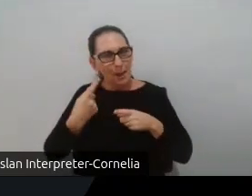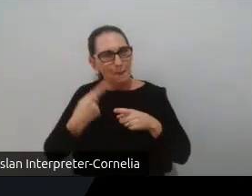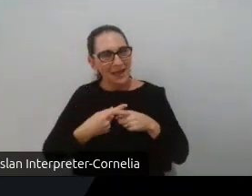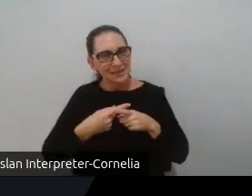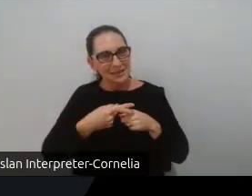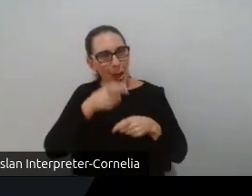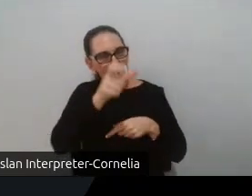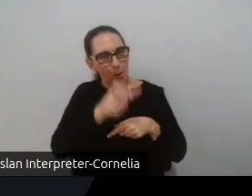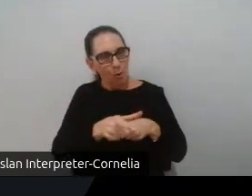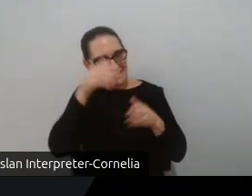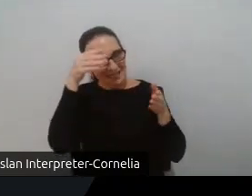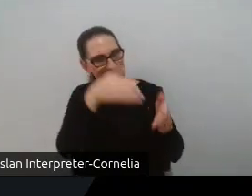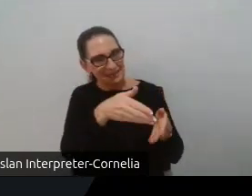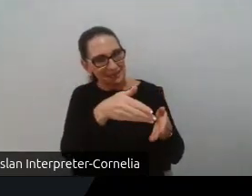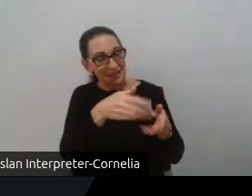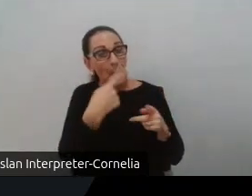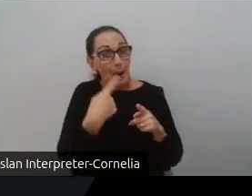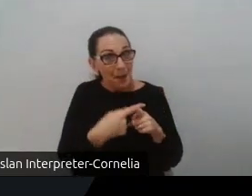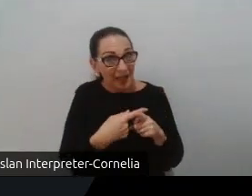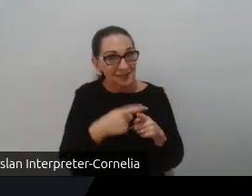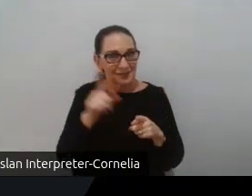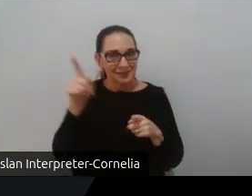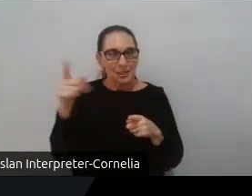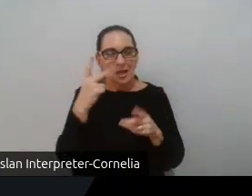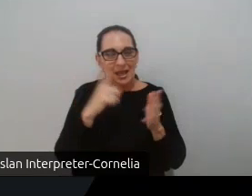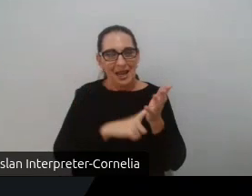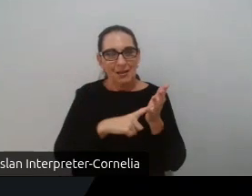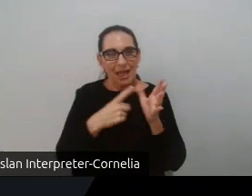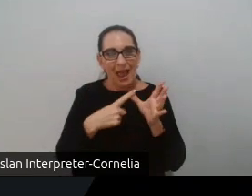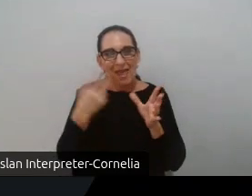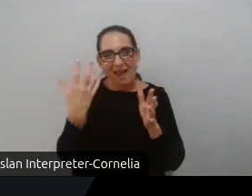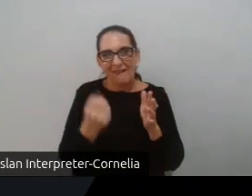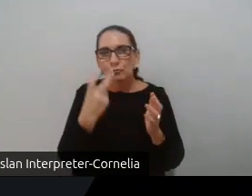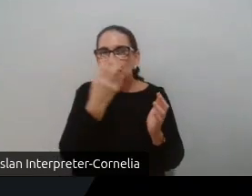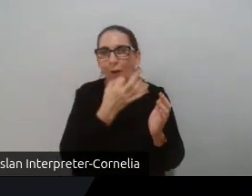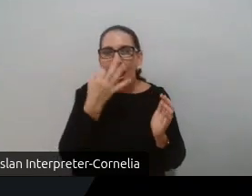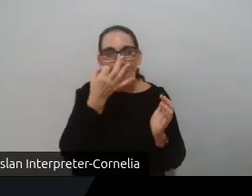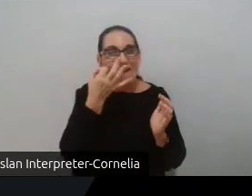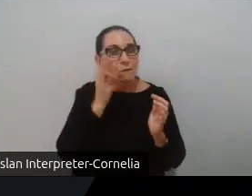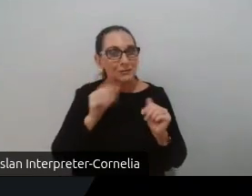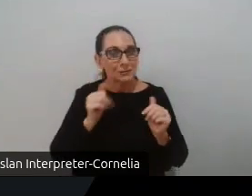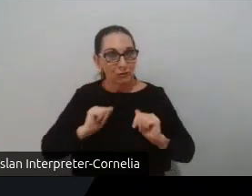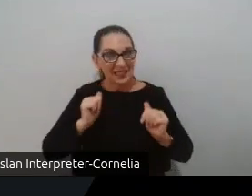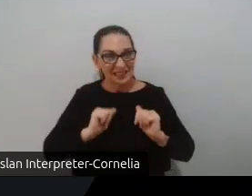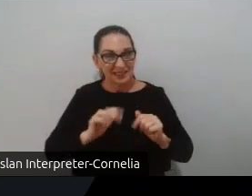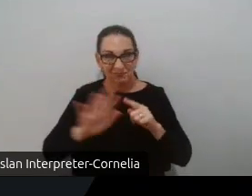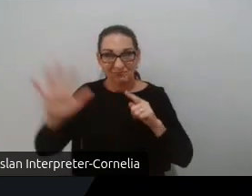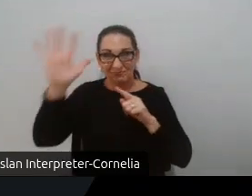is Legal Aid actually hosts two-hour free training um across Queensland to support anybody that would